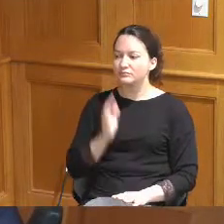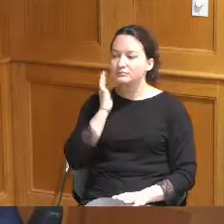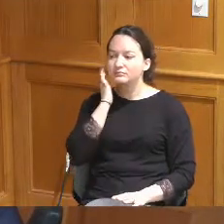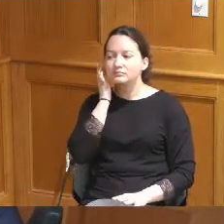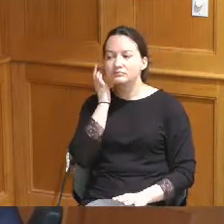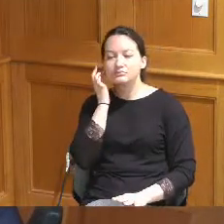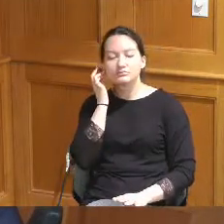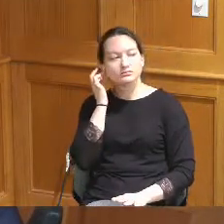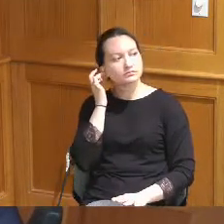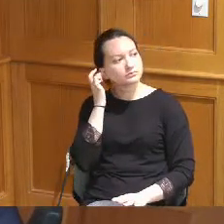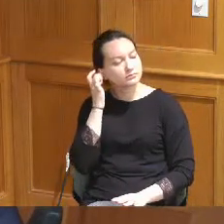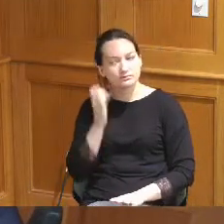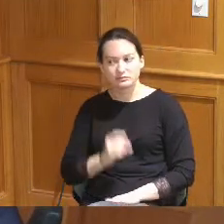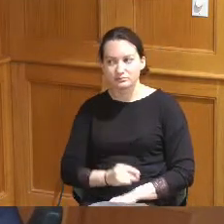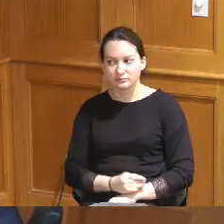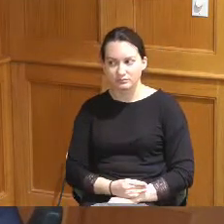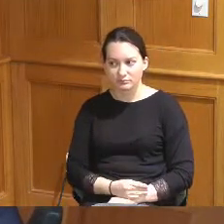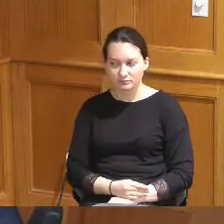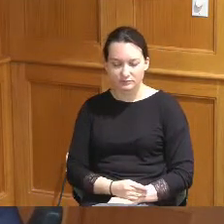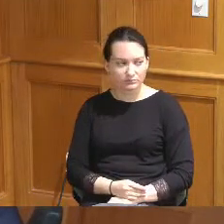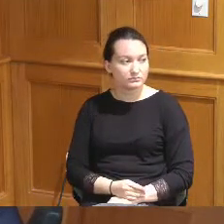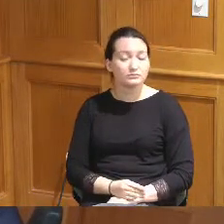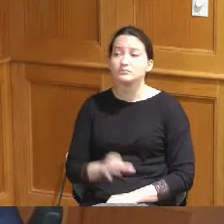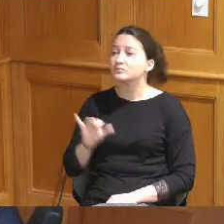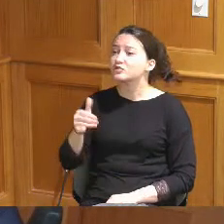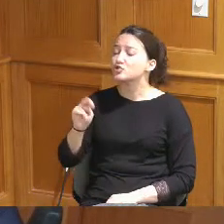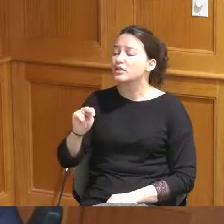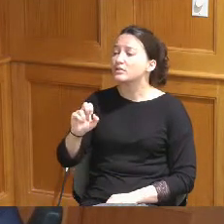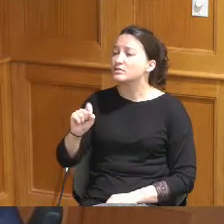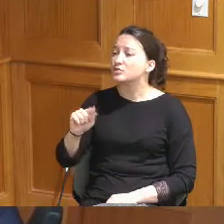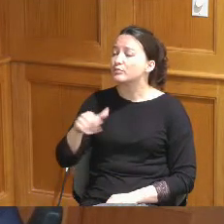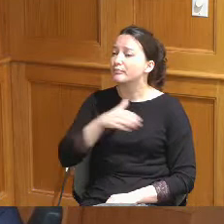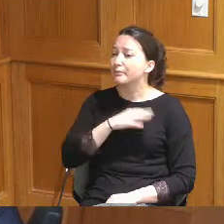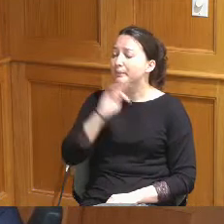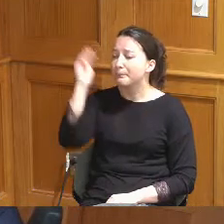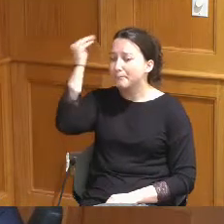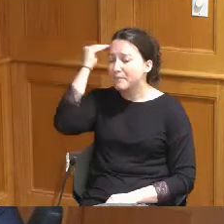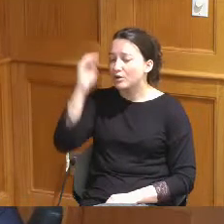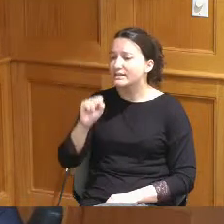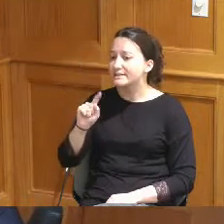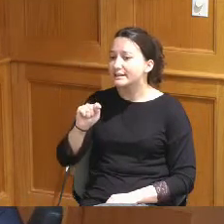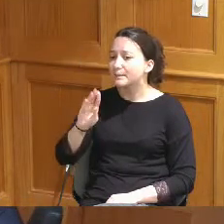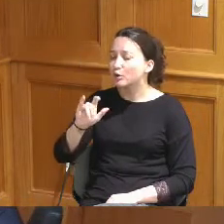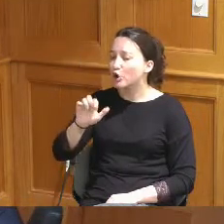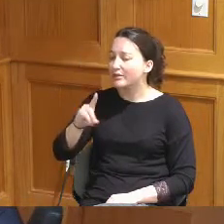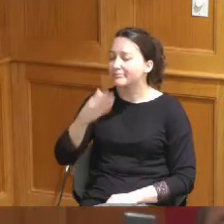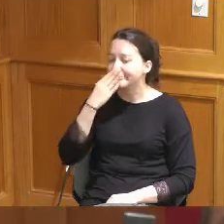thank you Jonathan Stuchel I'm Mayor of St. Bernard thank you again for this opportunity